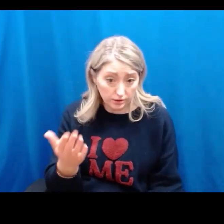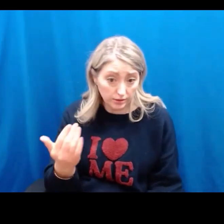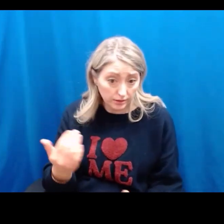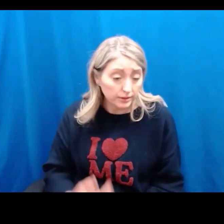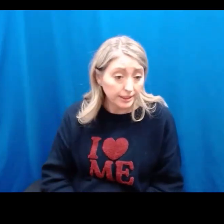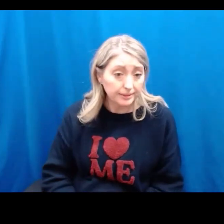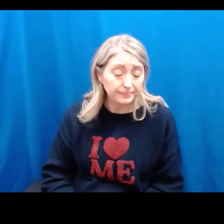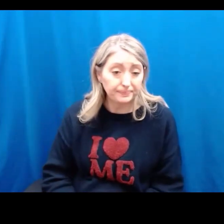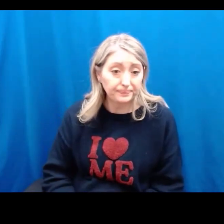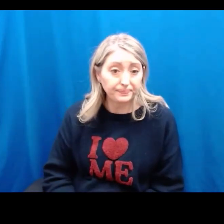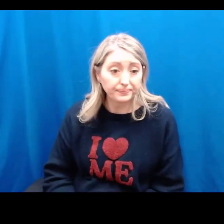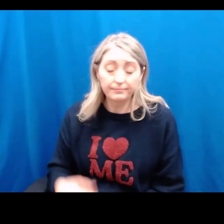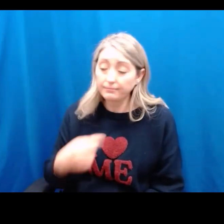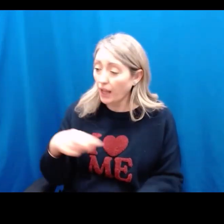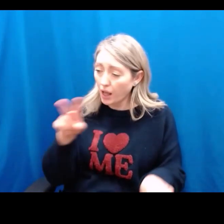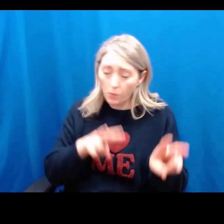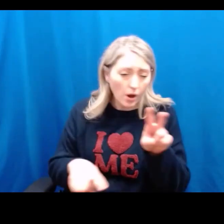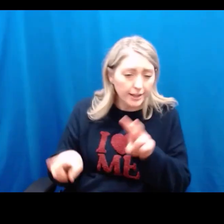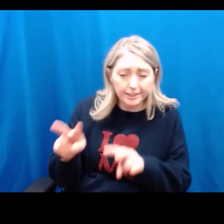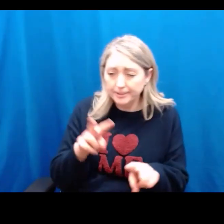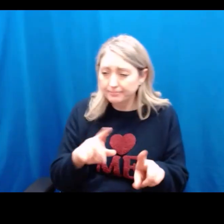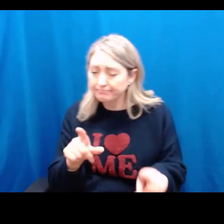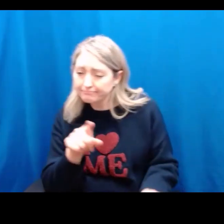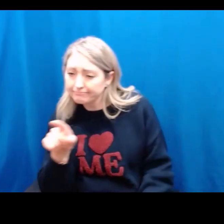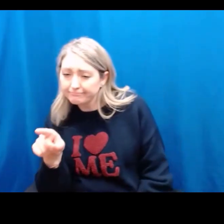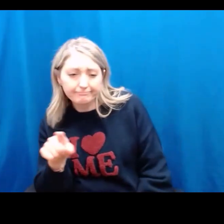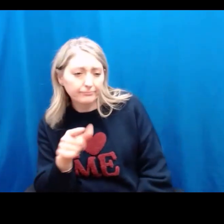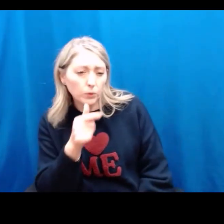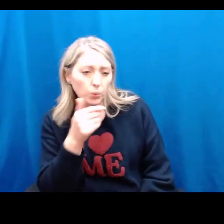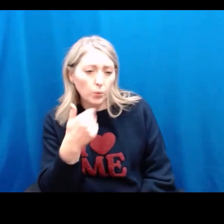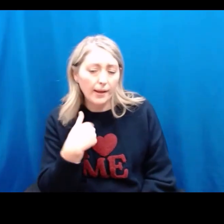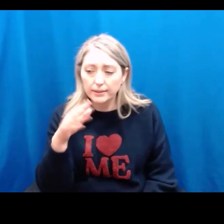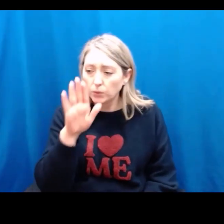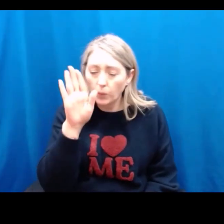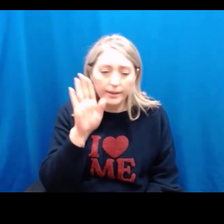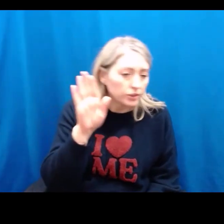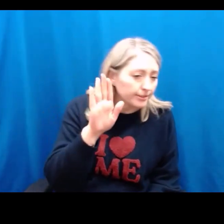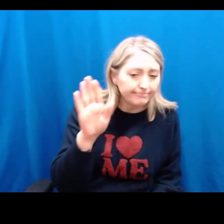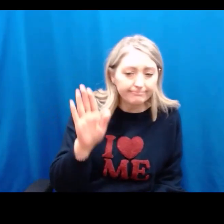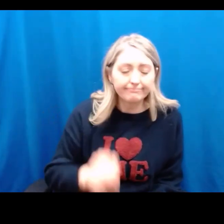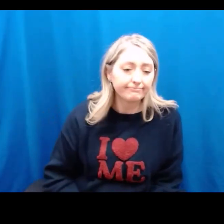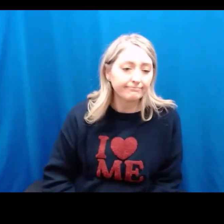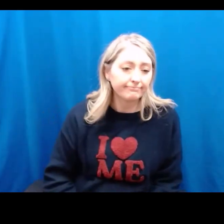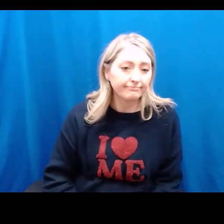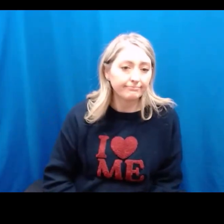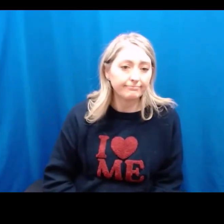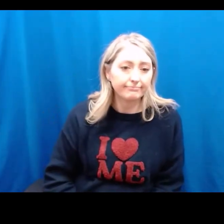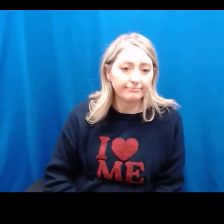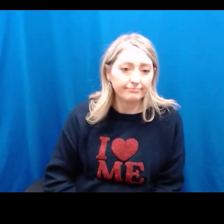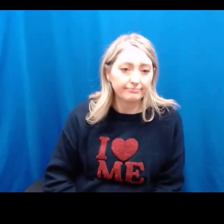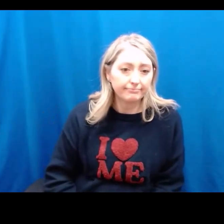Dr. Terisa Gabrielson: I'm watching perfect Oh, the potty training law, is